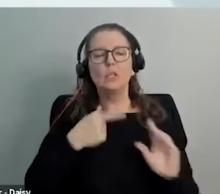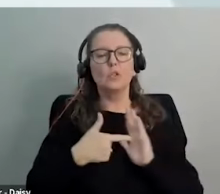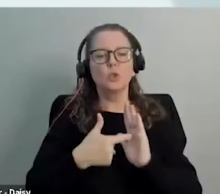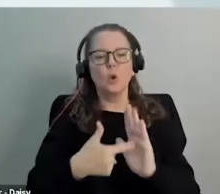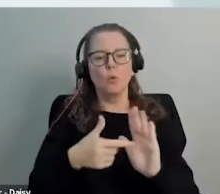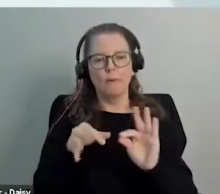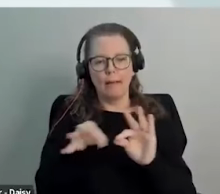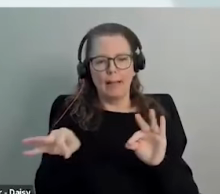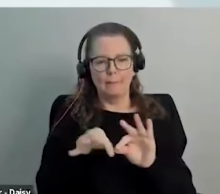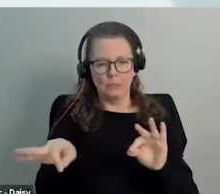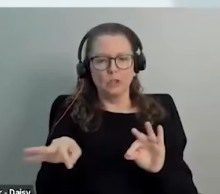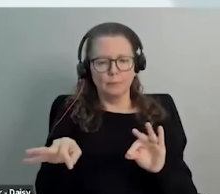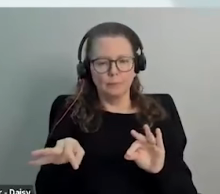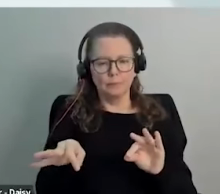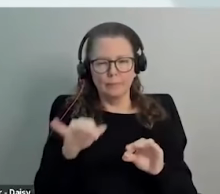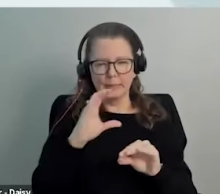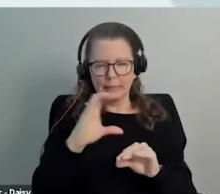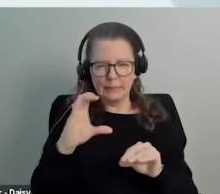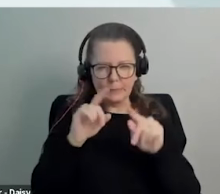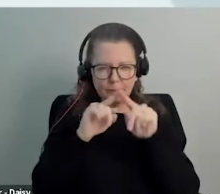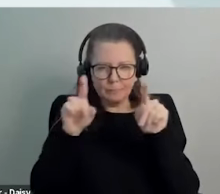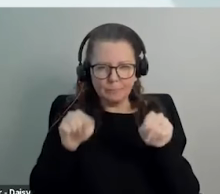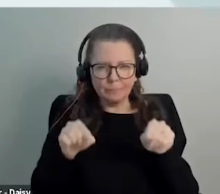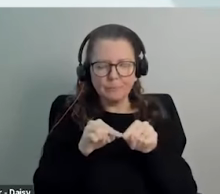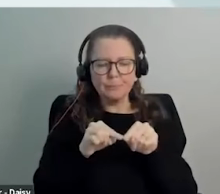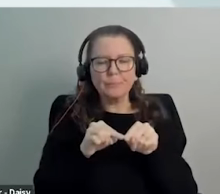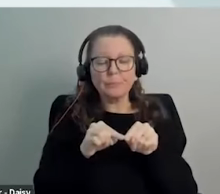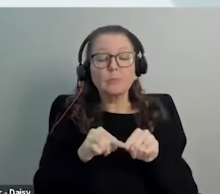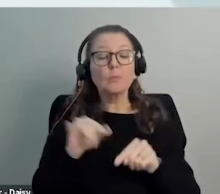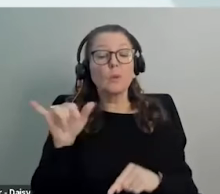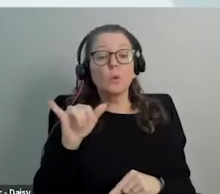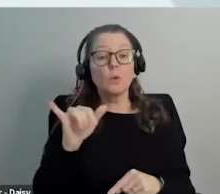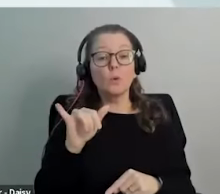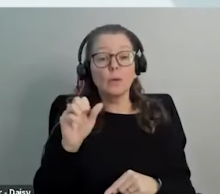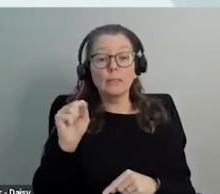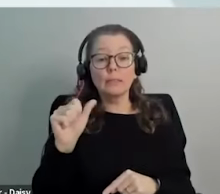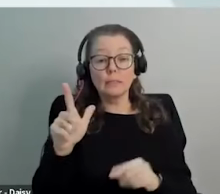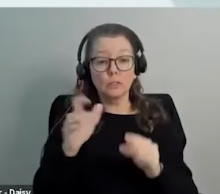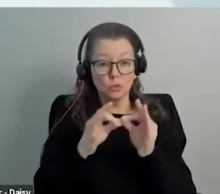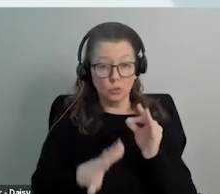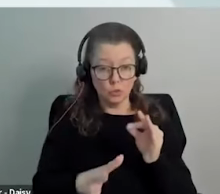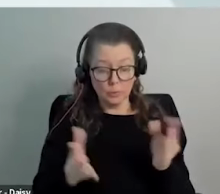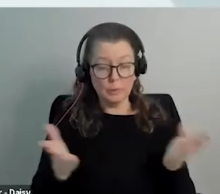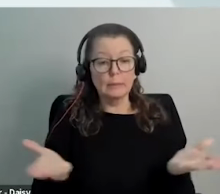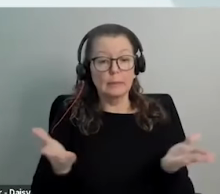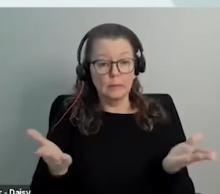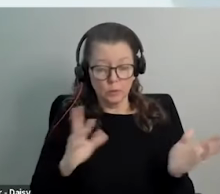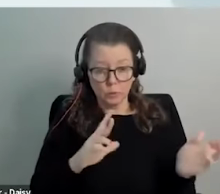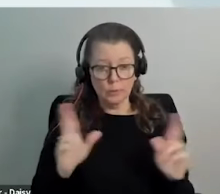and it's a CC in a little square. We have ASL interpreters, American Sign Language interpreters.